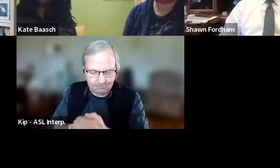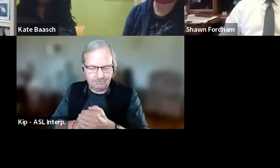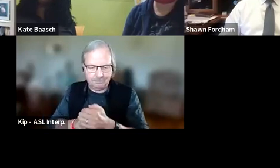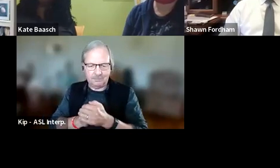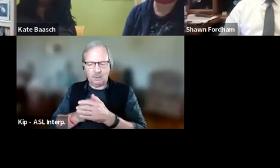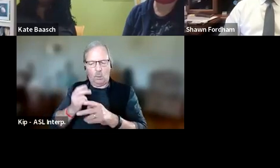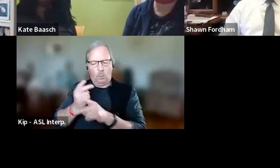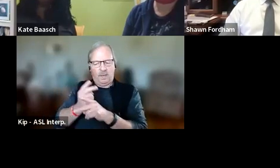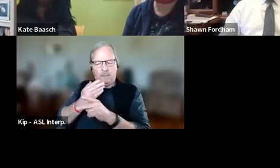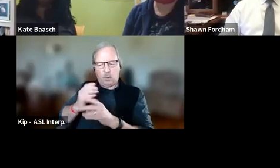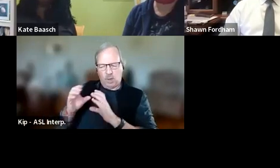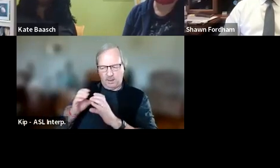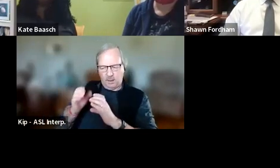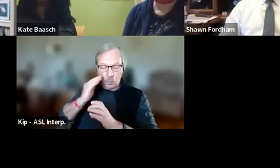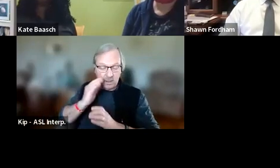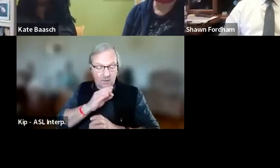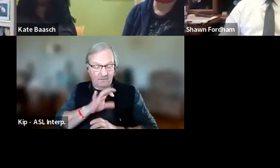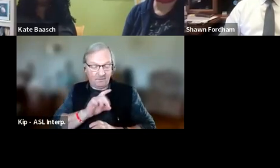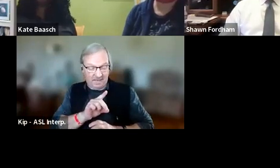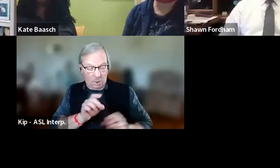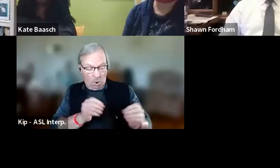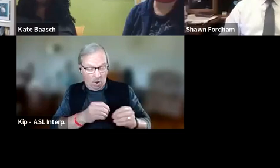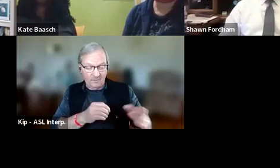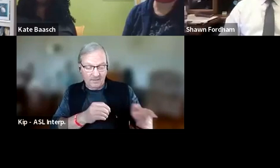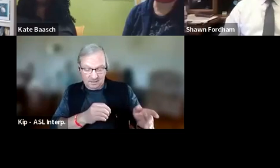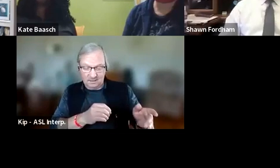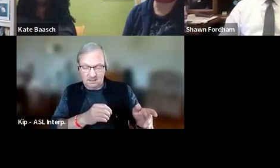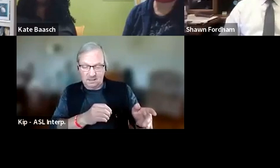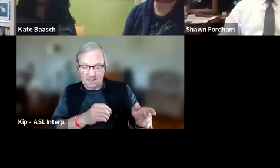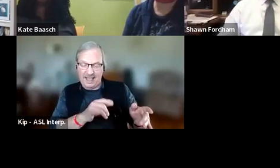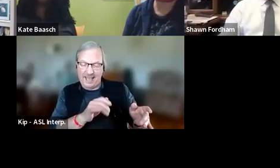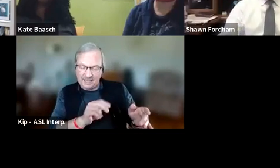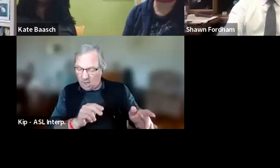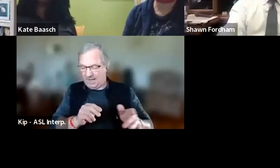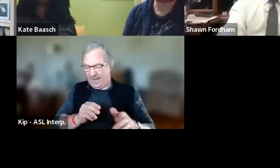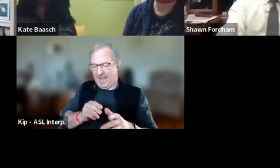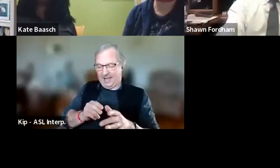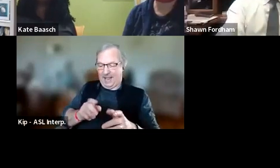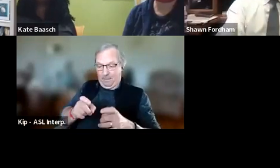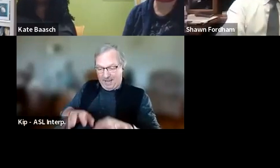you know, we know where the fuel office is liaisons and you know, the coordinators and case managers. So we do a pretty good job, you know, when it comes to that.